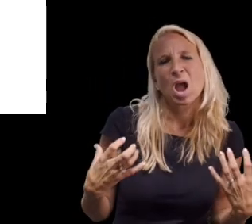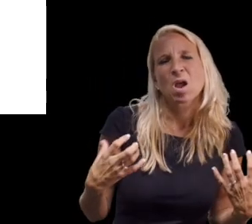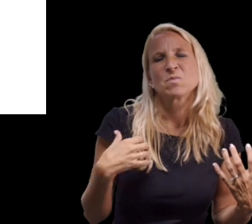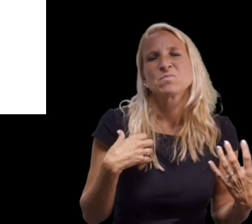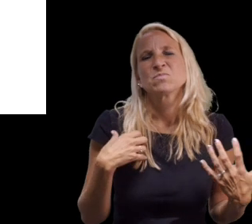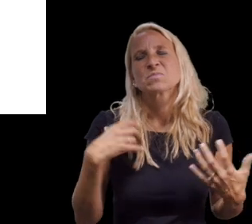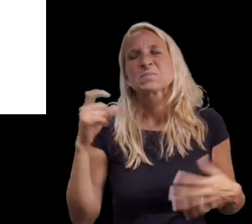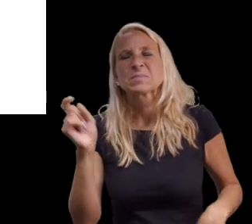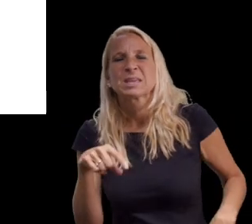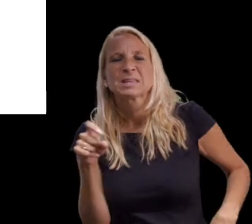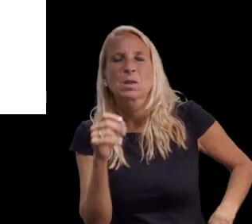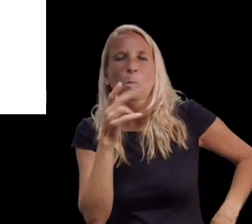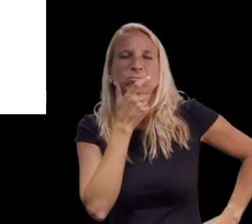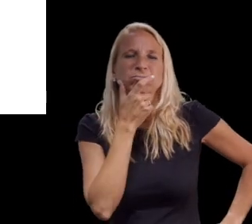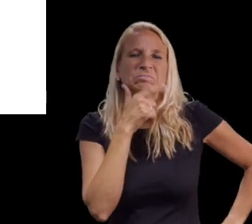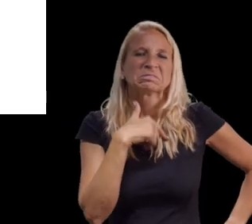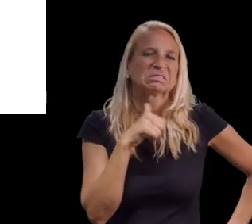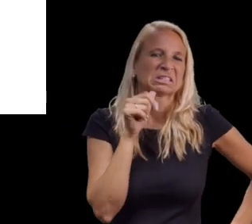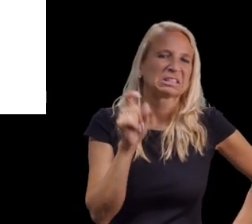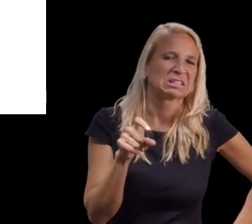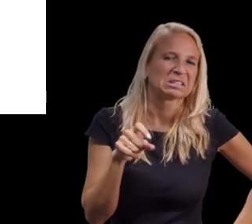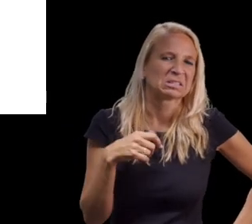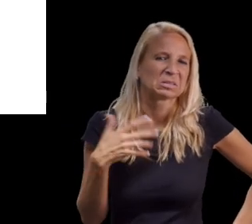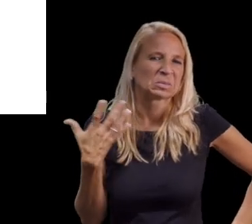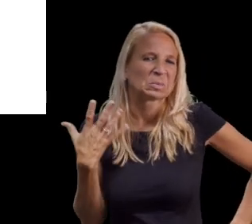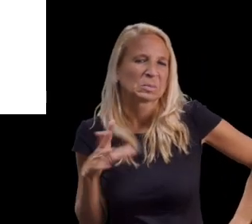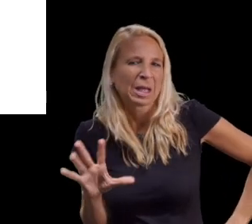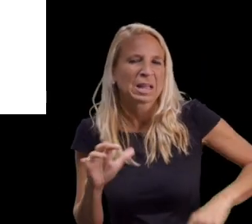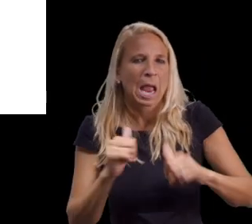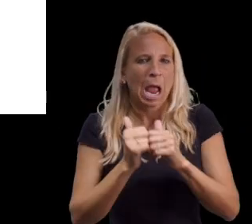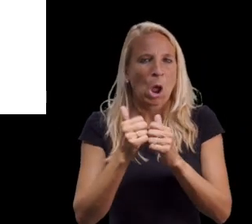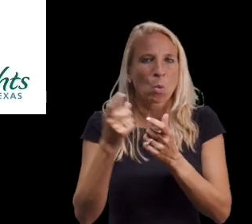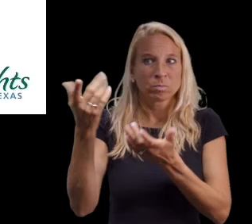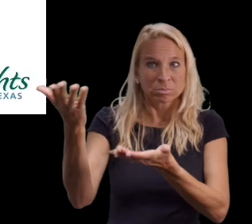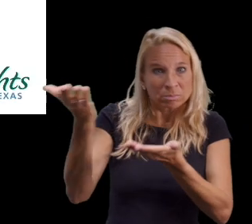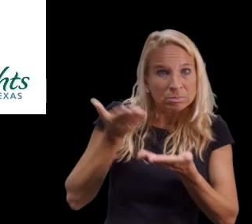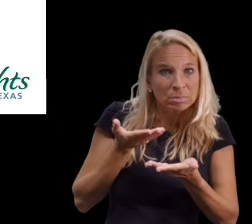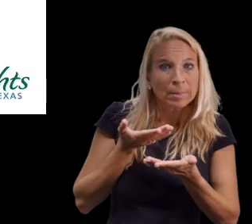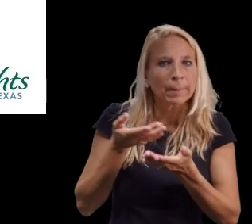as though they have some control over how some of their services are delivered and managed.